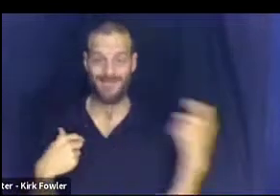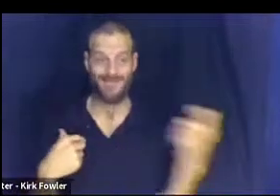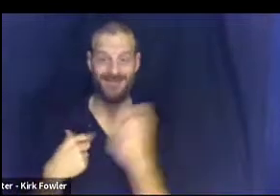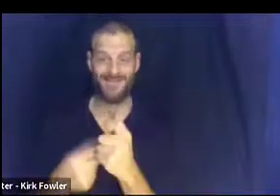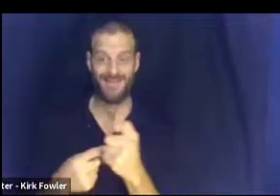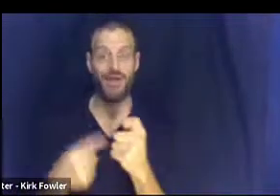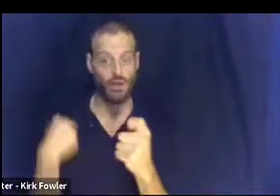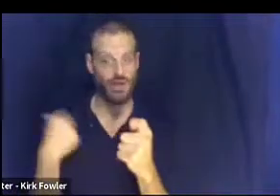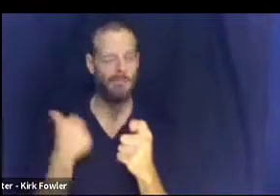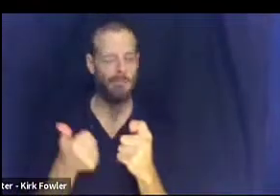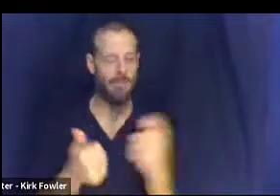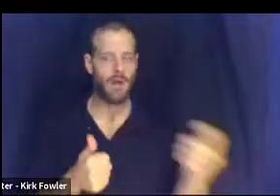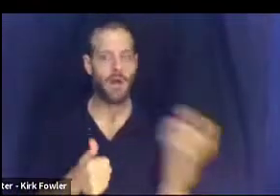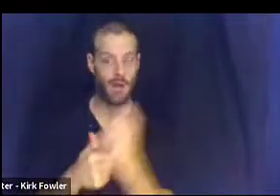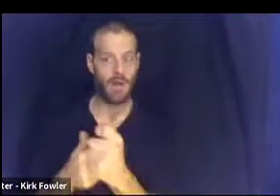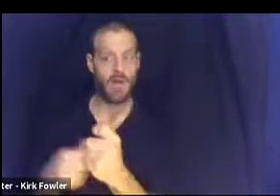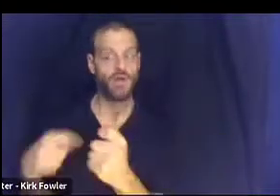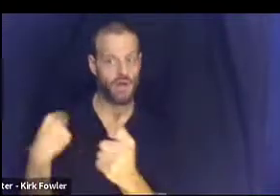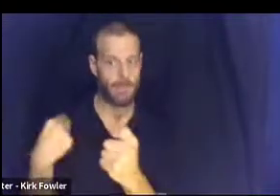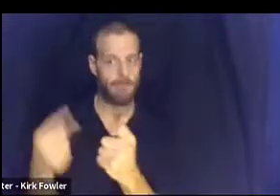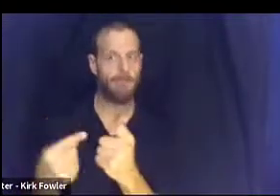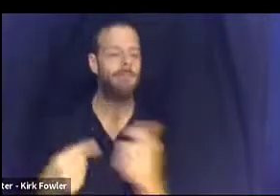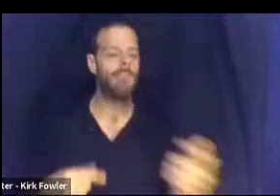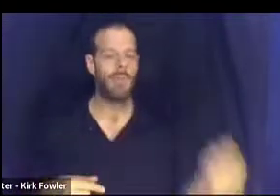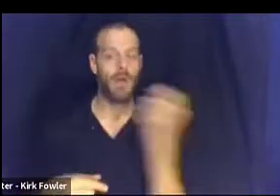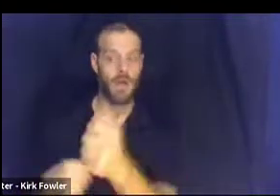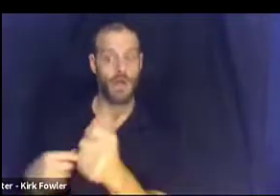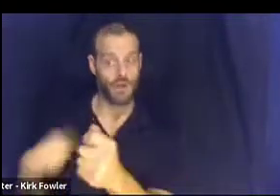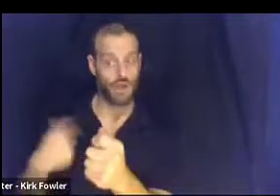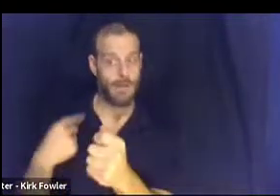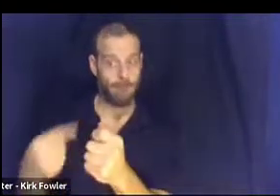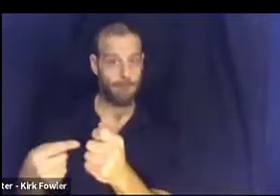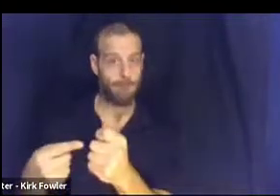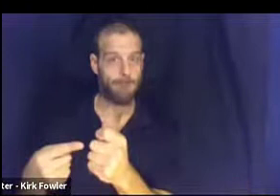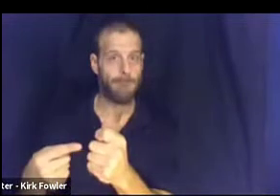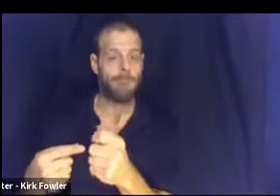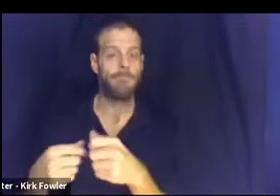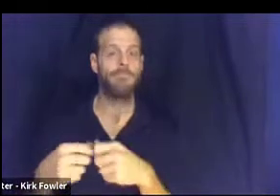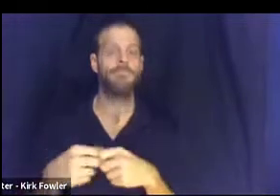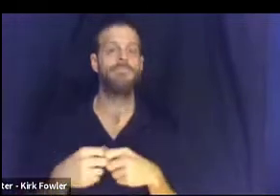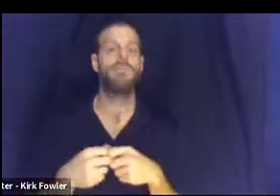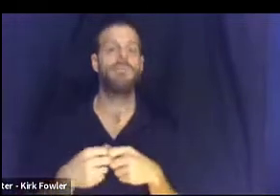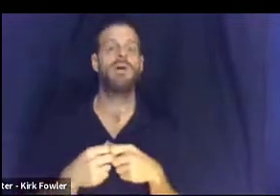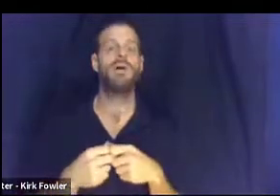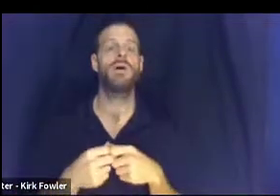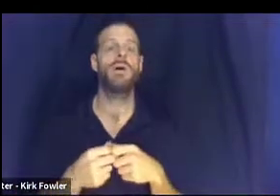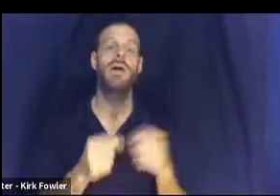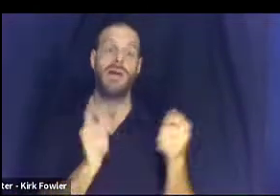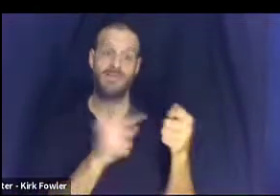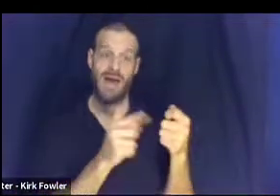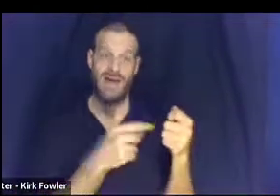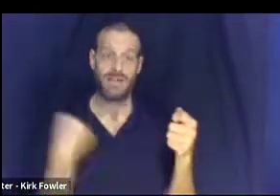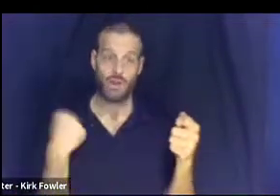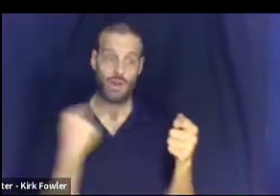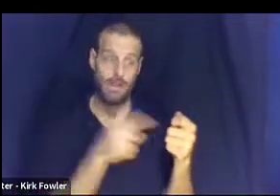We're still in gym. We're still in gym. Have a symbol outside the gym that you're pairing it with. Look, that's the gym. We're here. The gym is a place.